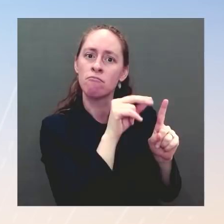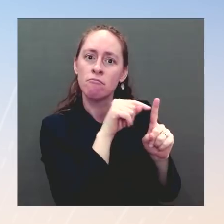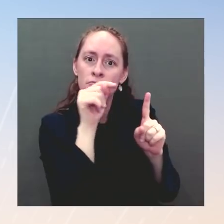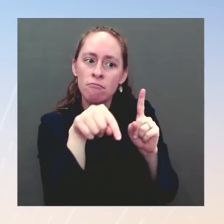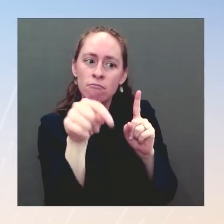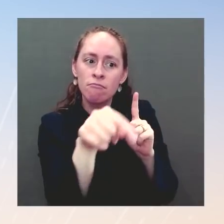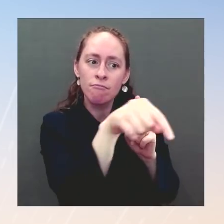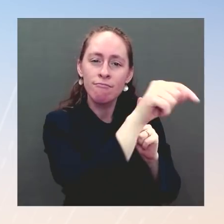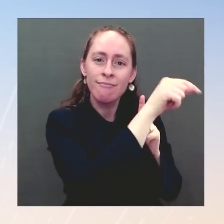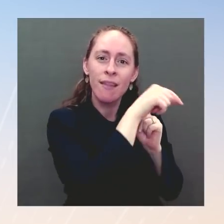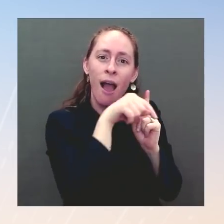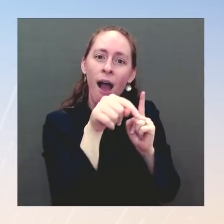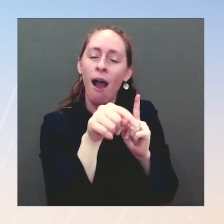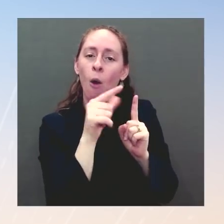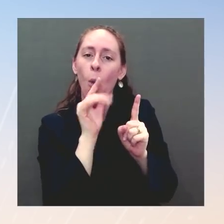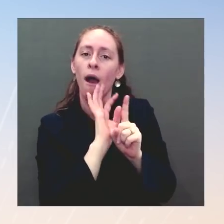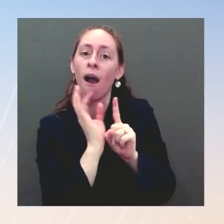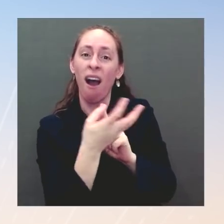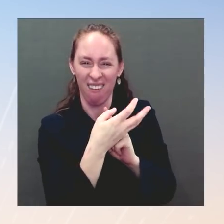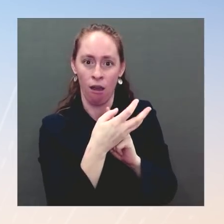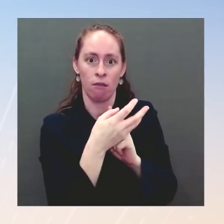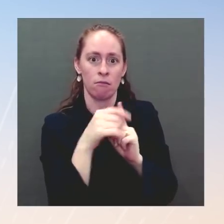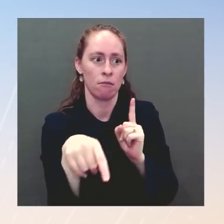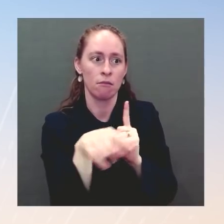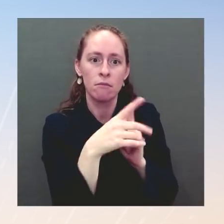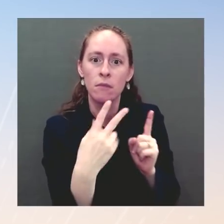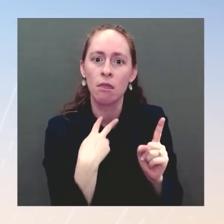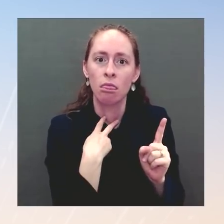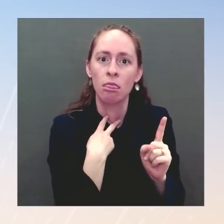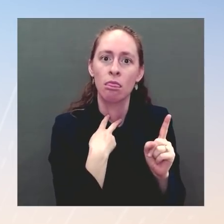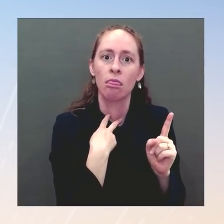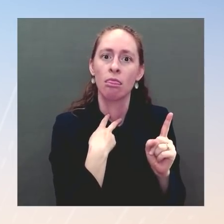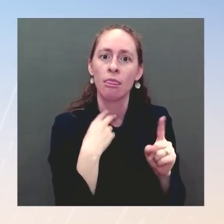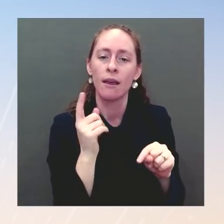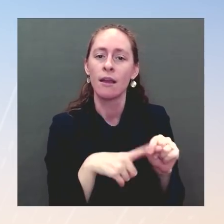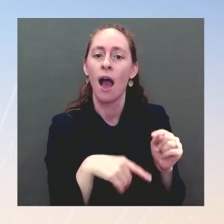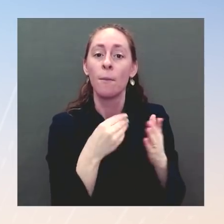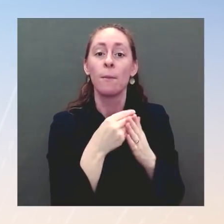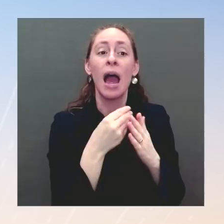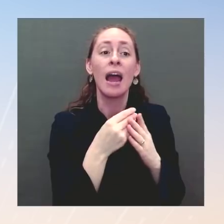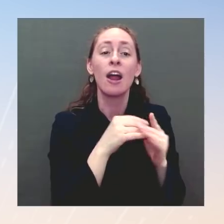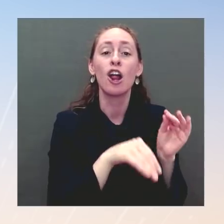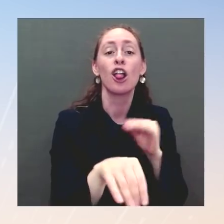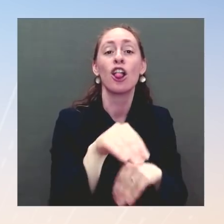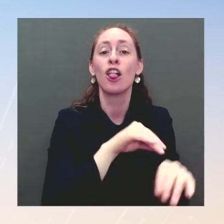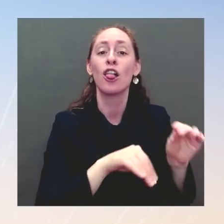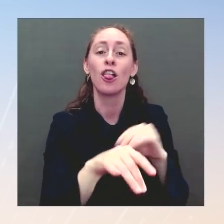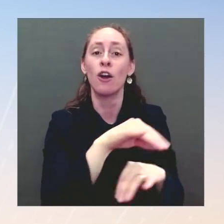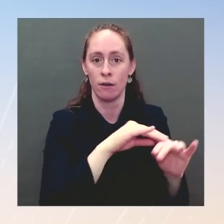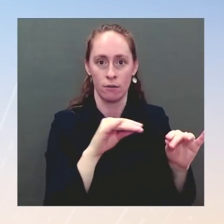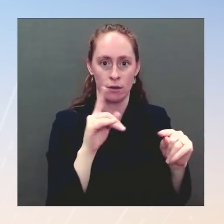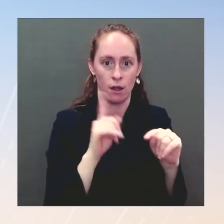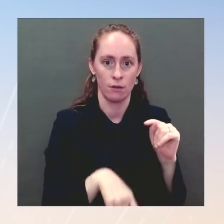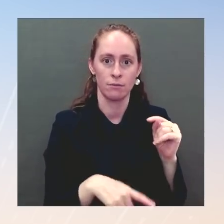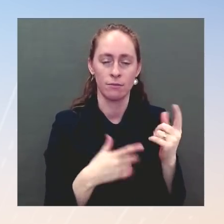has been to preserve a range of sanctions and options that we can also escalate to, should we need to.